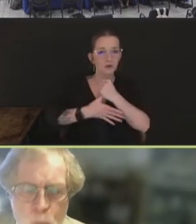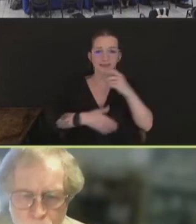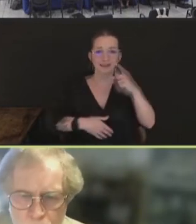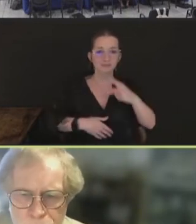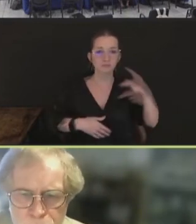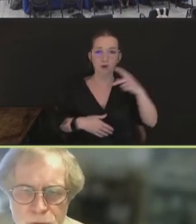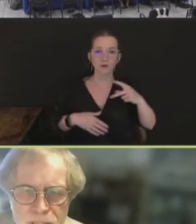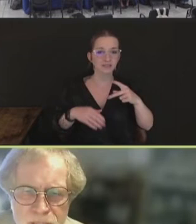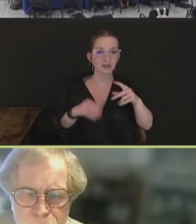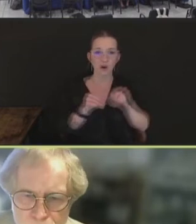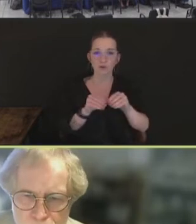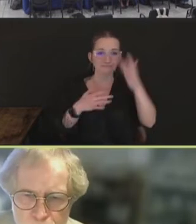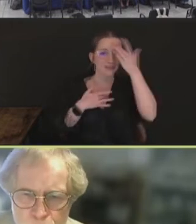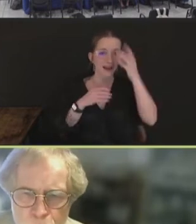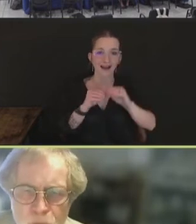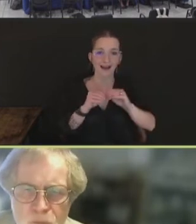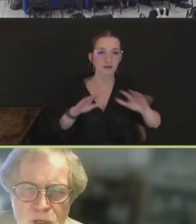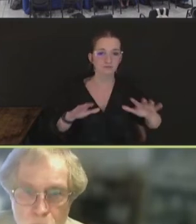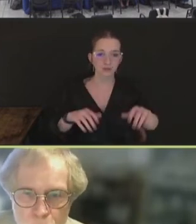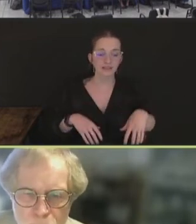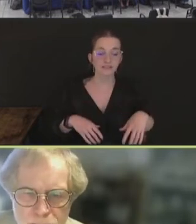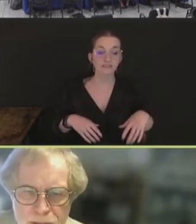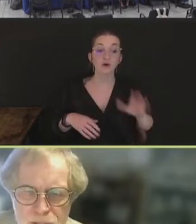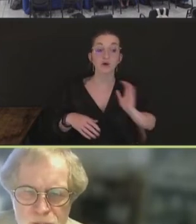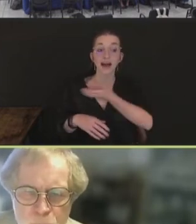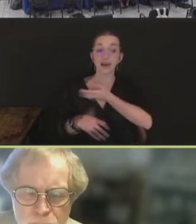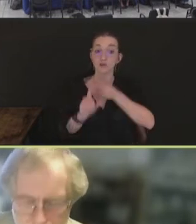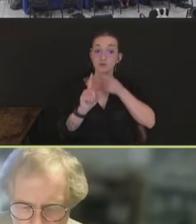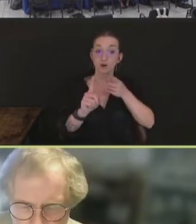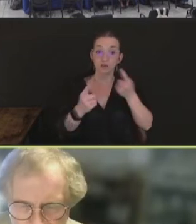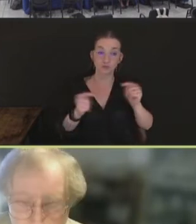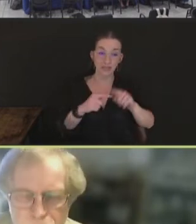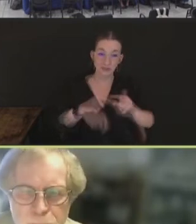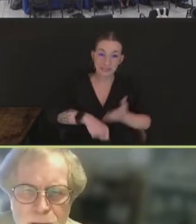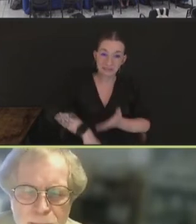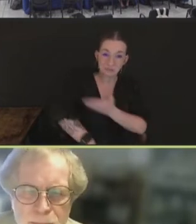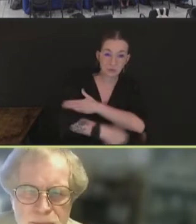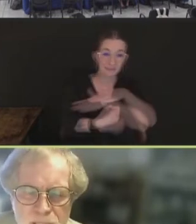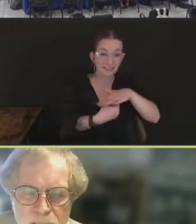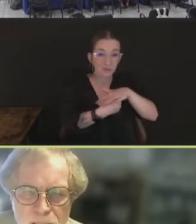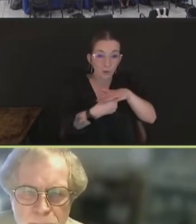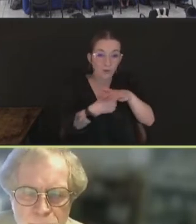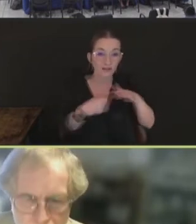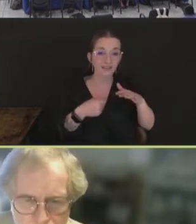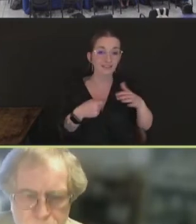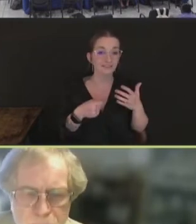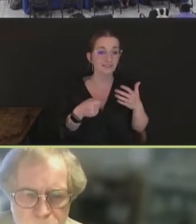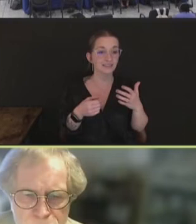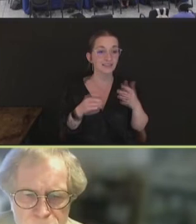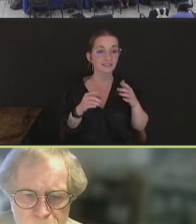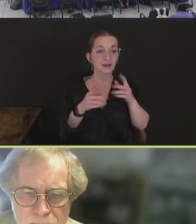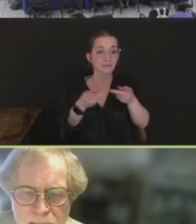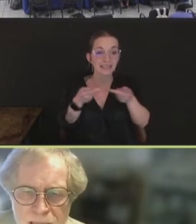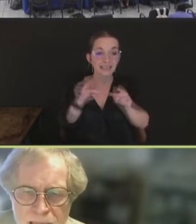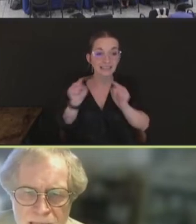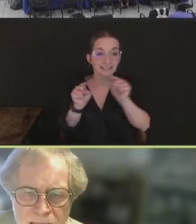What we're doing is trying to improve local areas with the most difficult problems, all the partners.